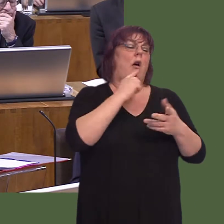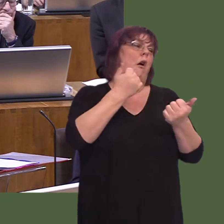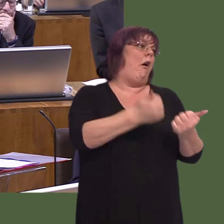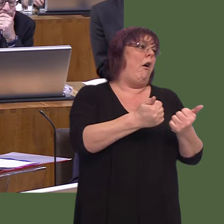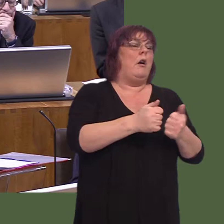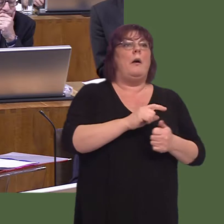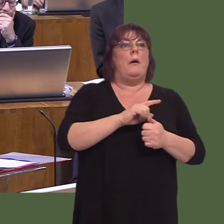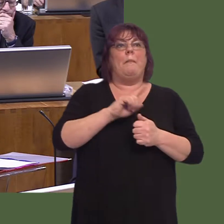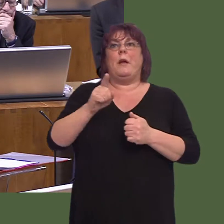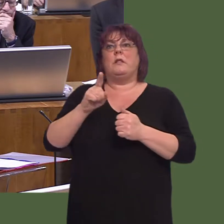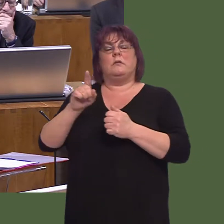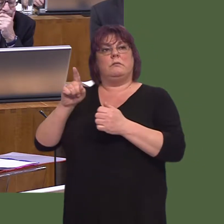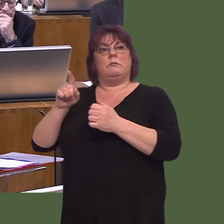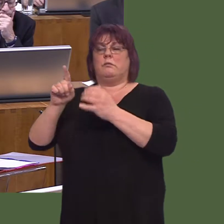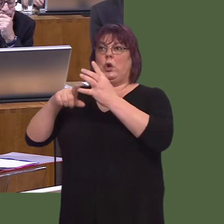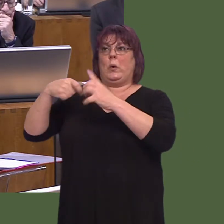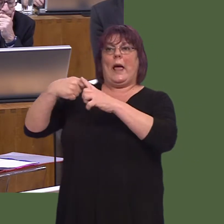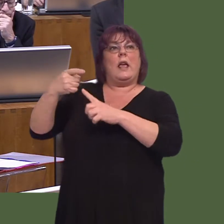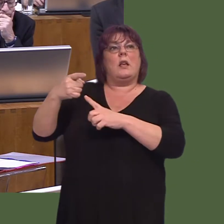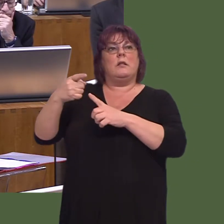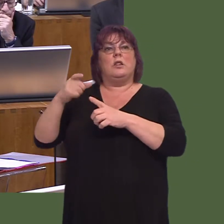were taken off by the Chancellor of the Exchequer.